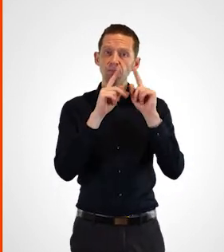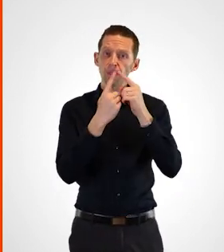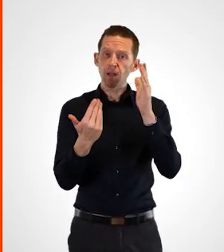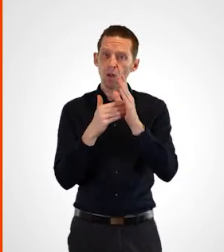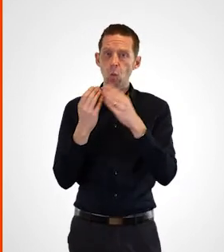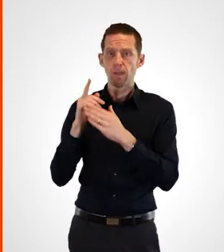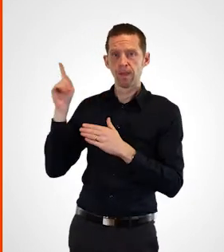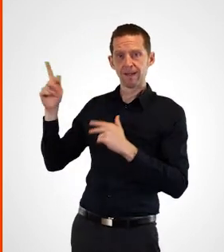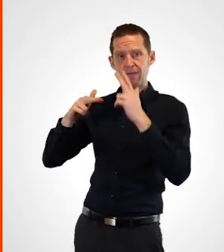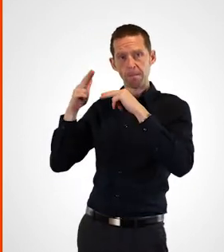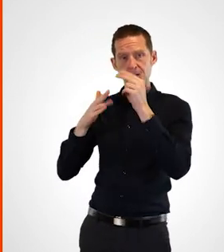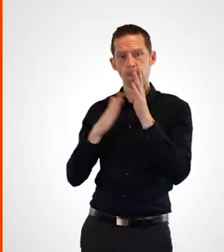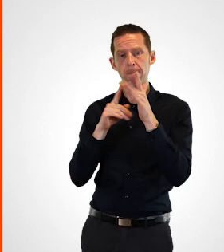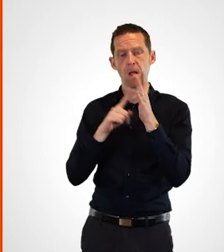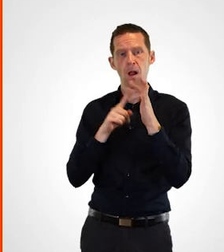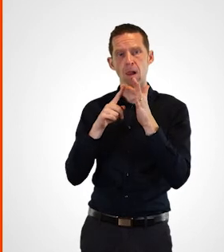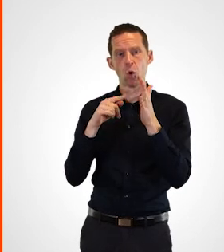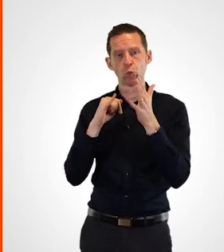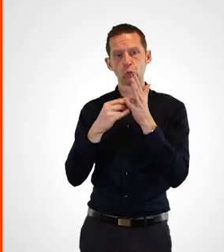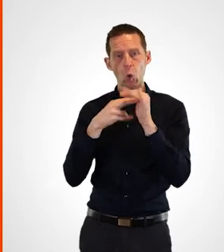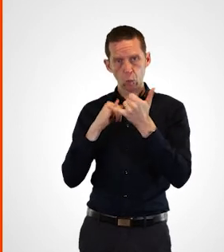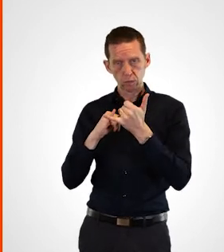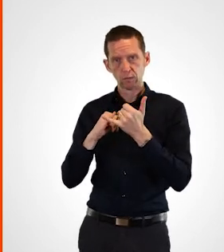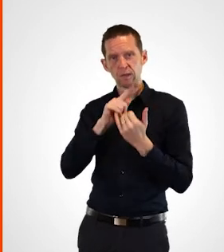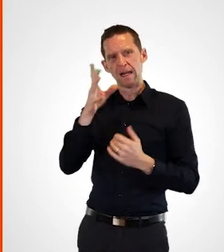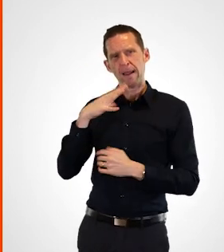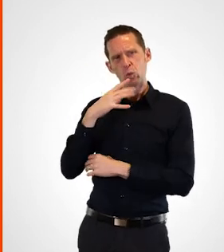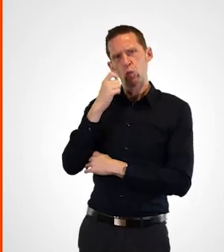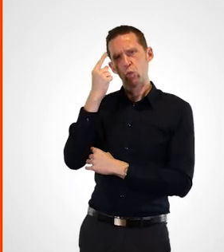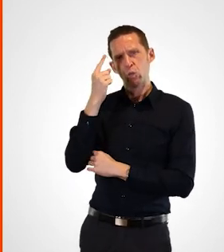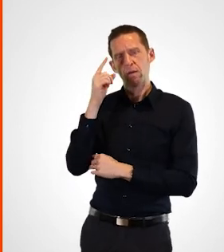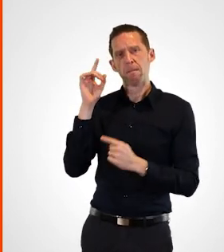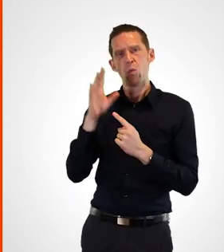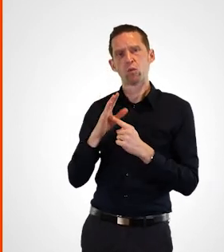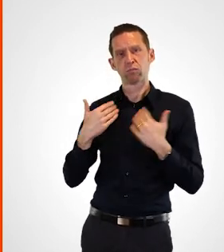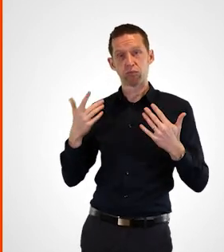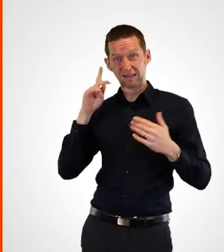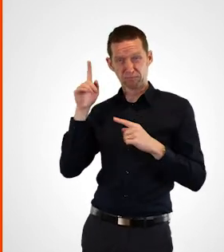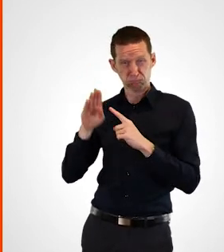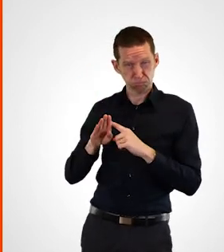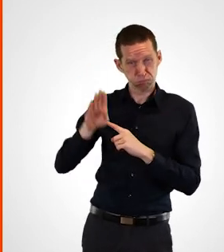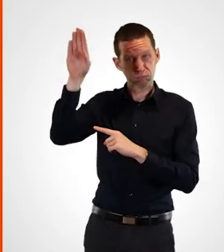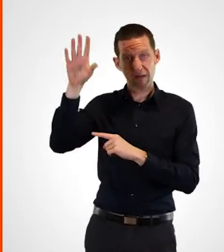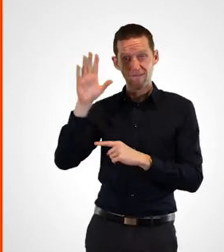these developmental milestones is just to recognise the huge amount of development that goes on